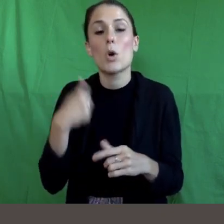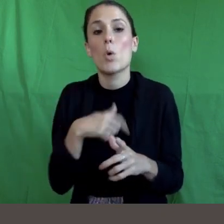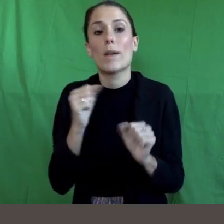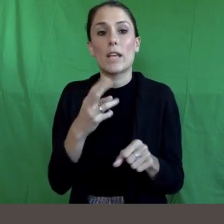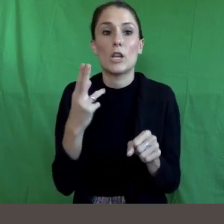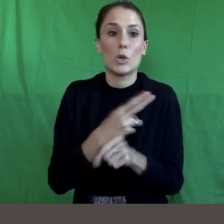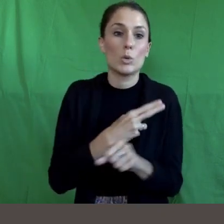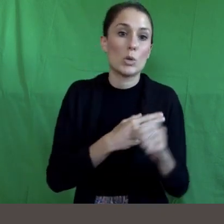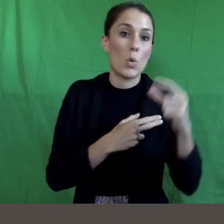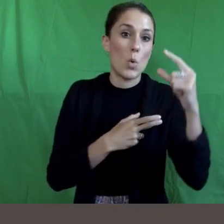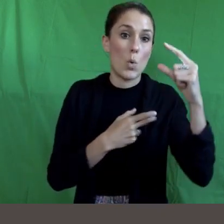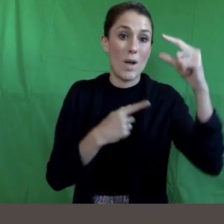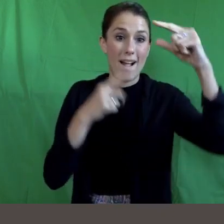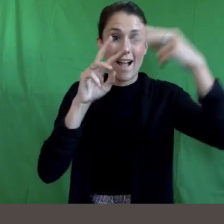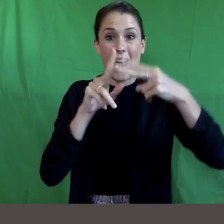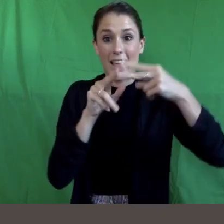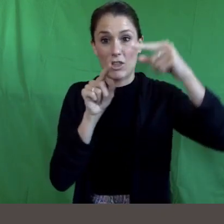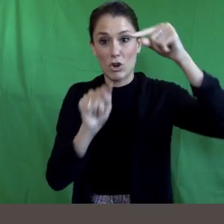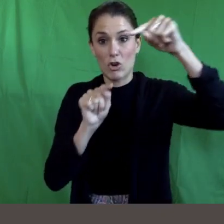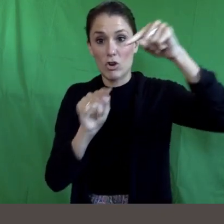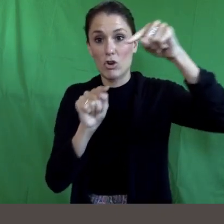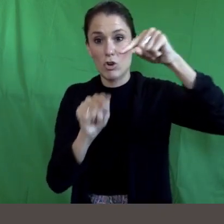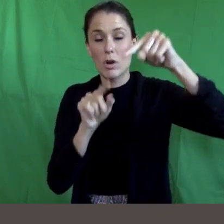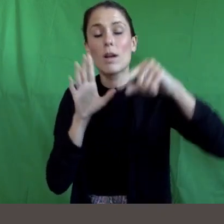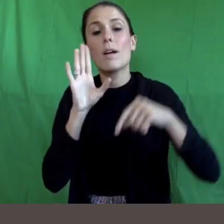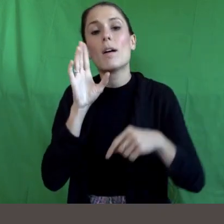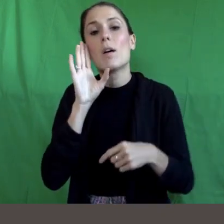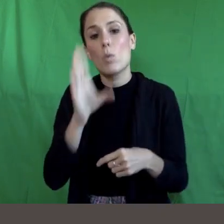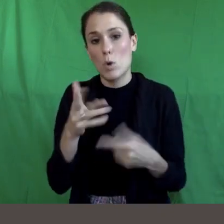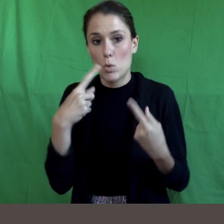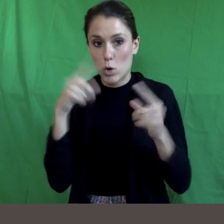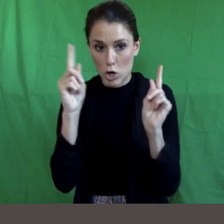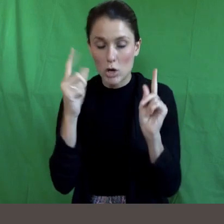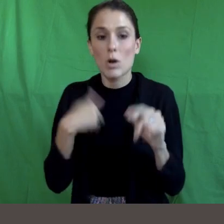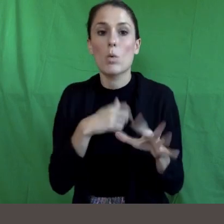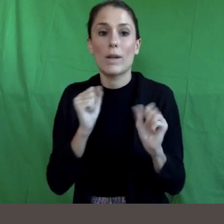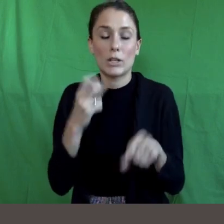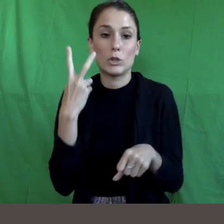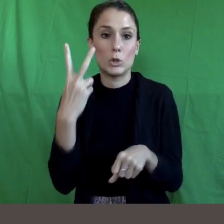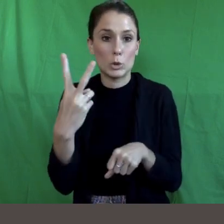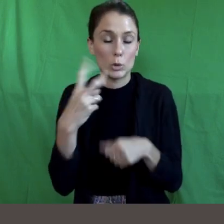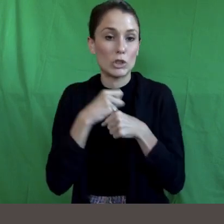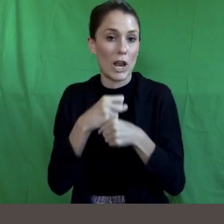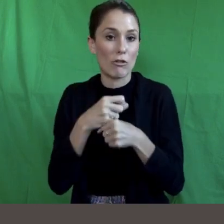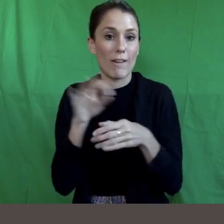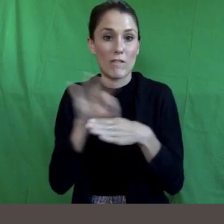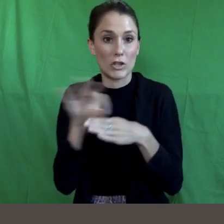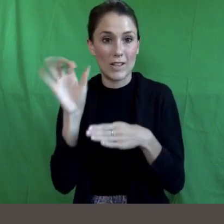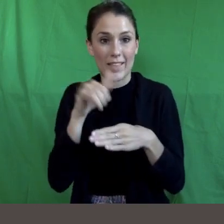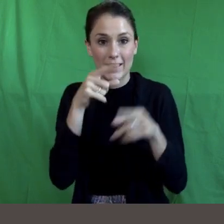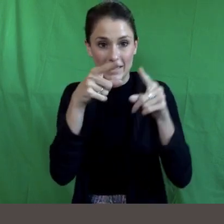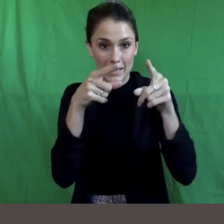In that case, we can use one of these two generator functions. This would totally work. We can get two generator functions like this.